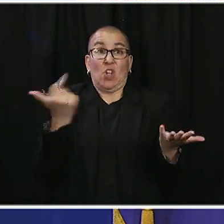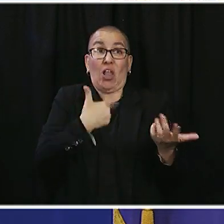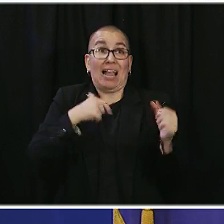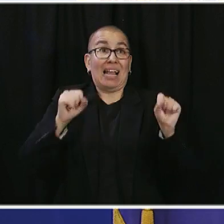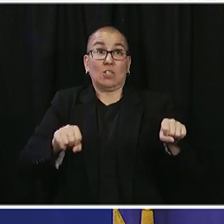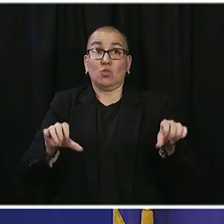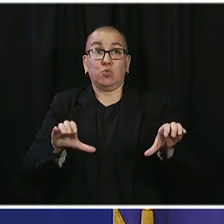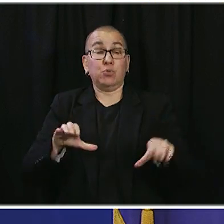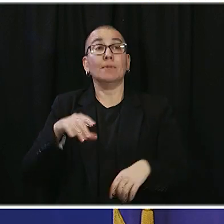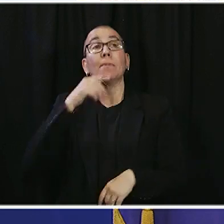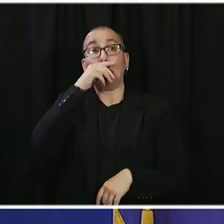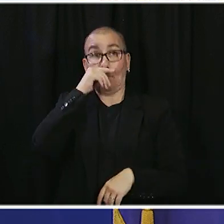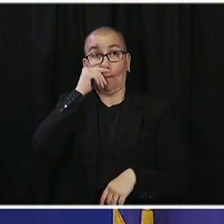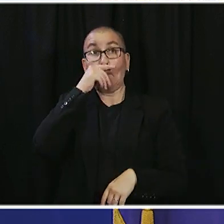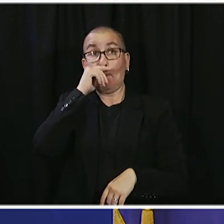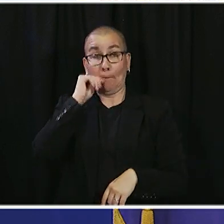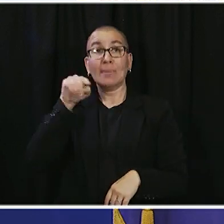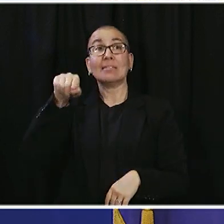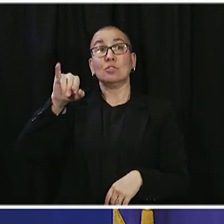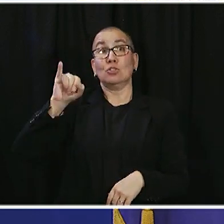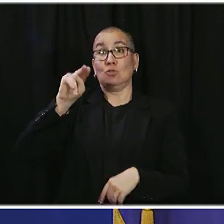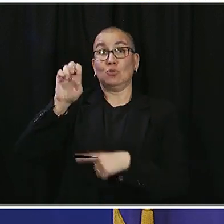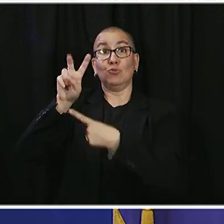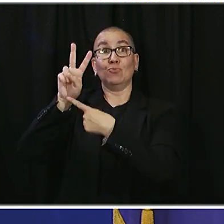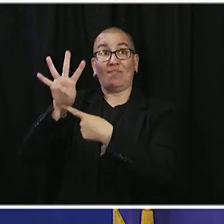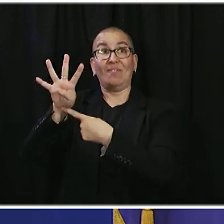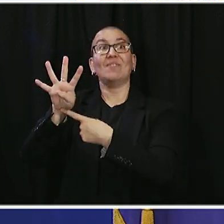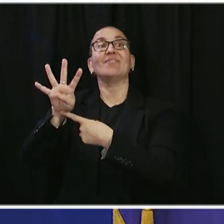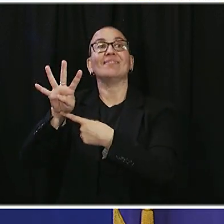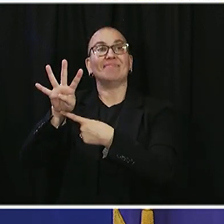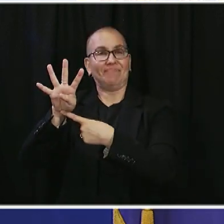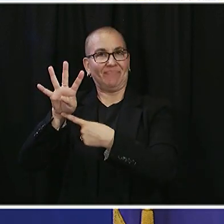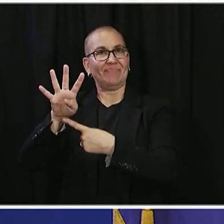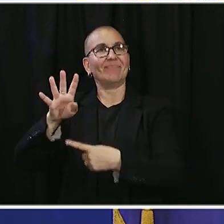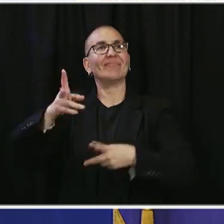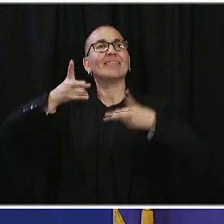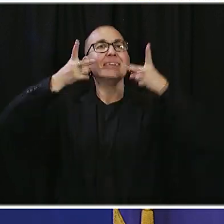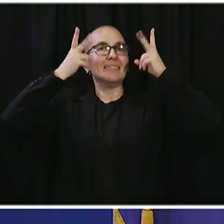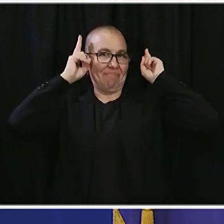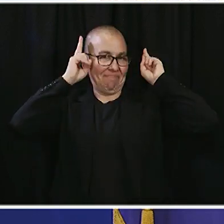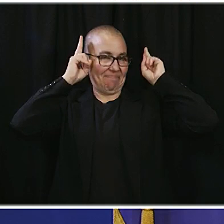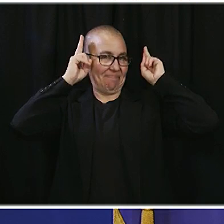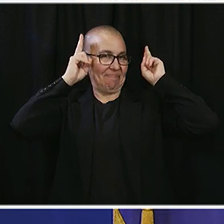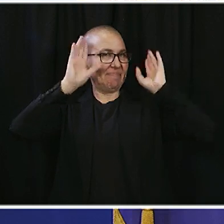I FULLY INTEND, SOMETHING I'VE NOW DONE FOR 26 YEARS ON THE 4TH OF JUNE, I'LL GET A HAIR CUT, NOT MUCH OF ONE, BUT I WILL GO.